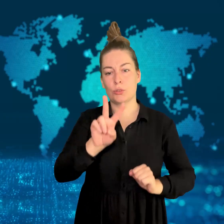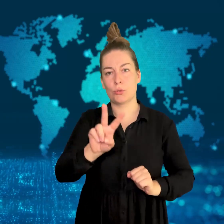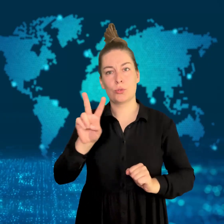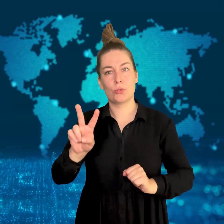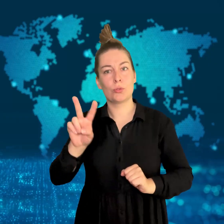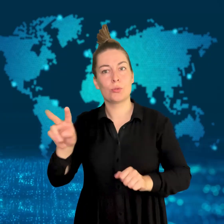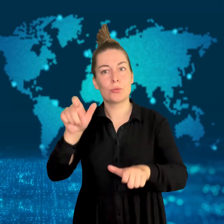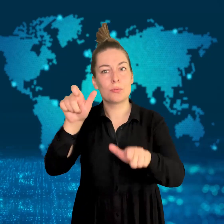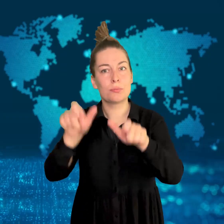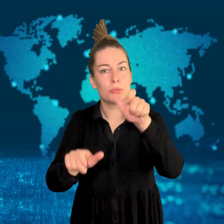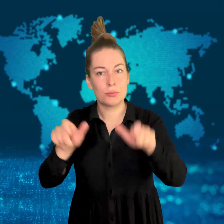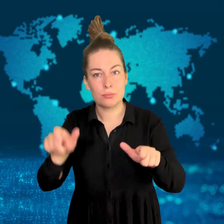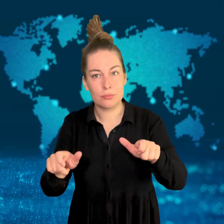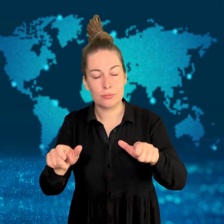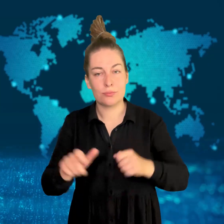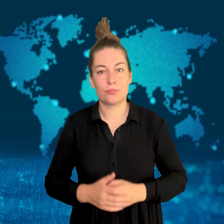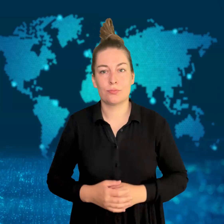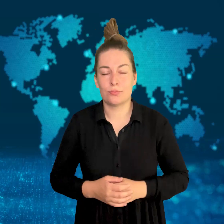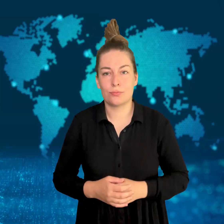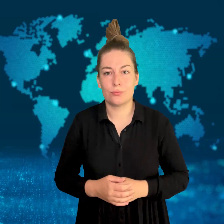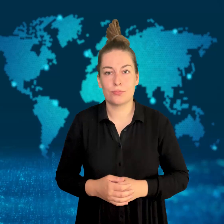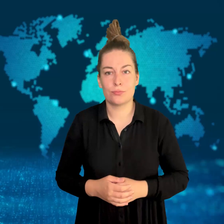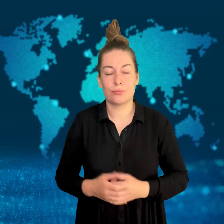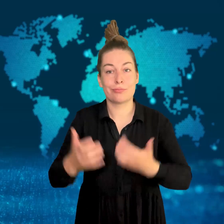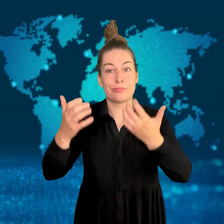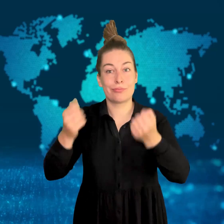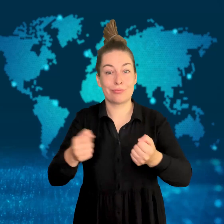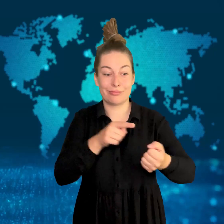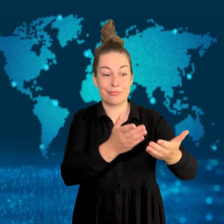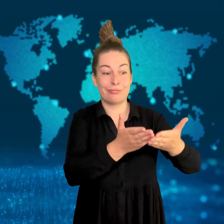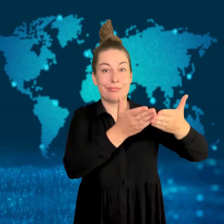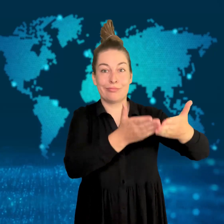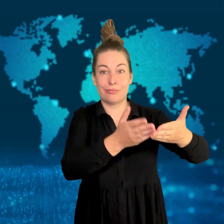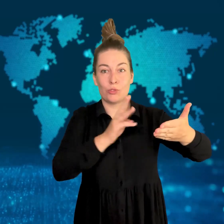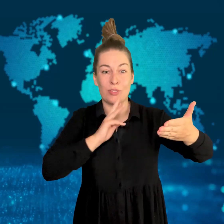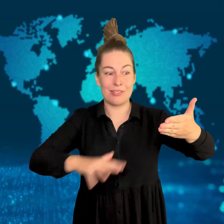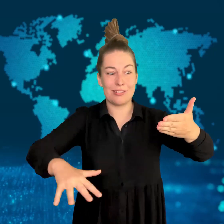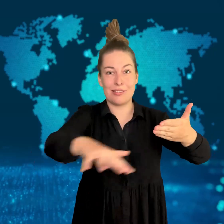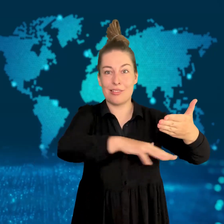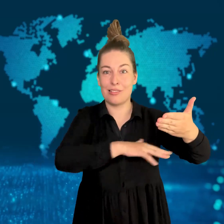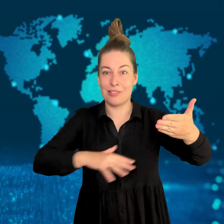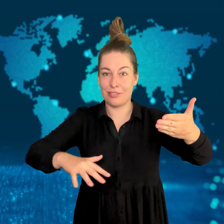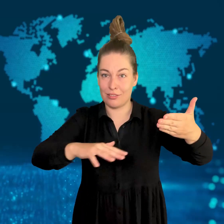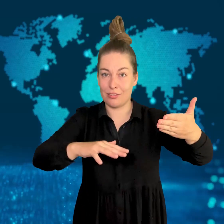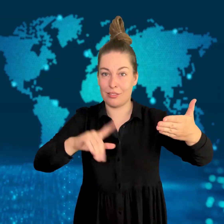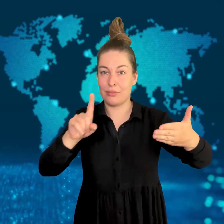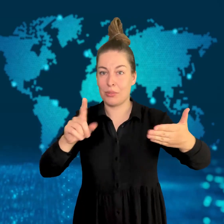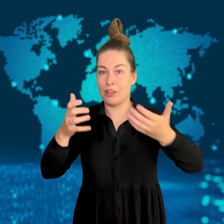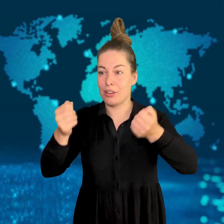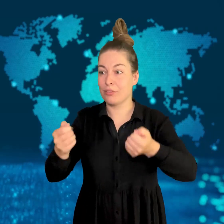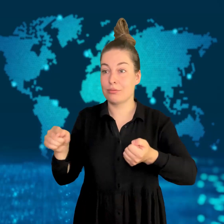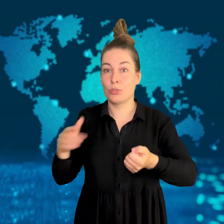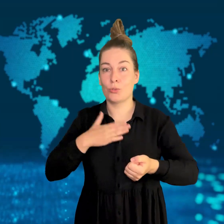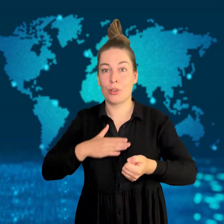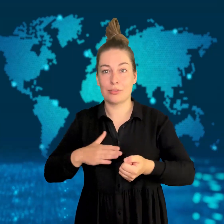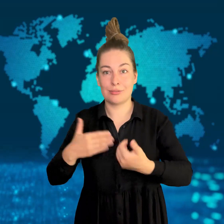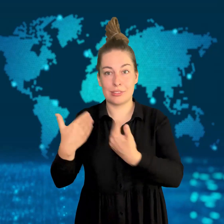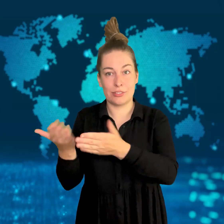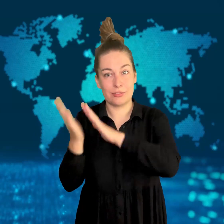Fifteen people have boarded the boat so far.